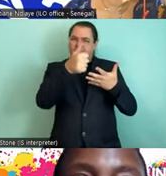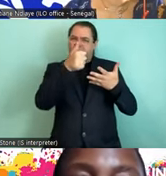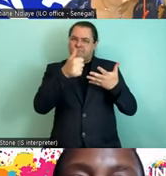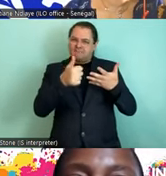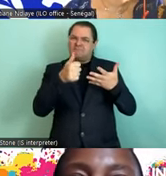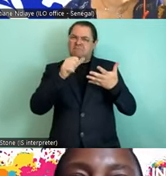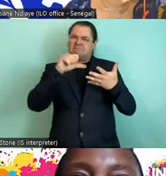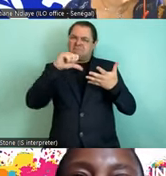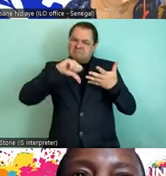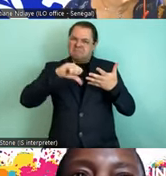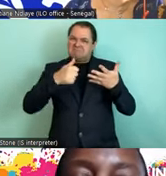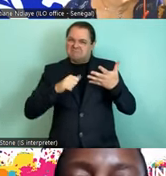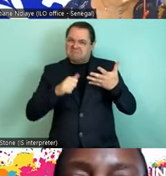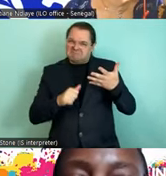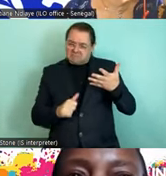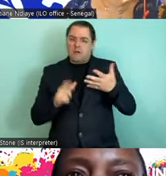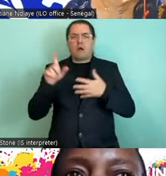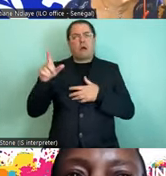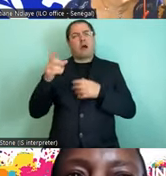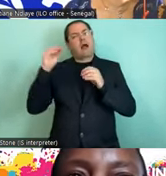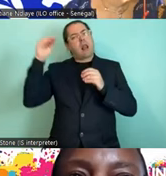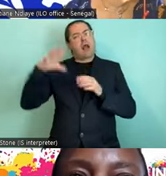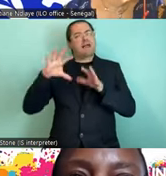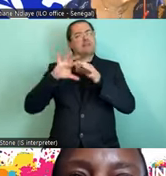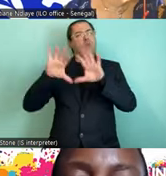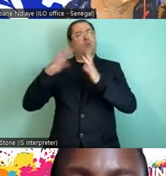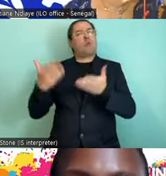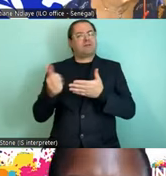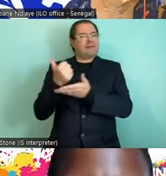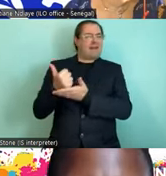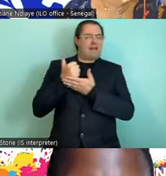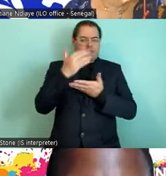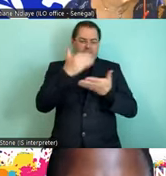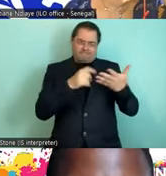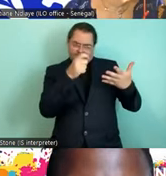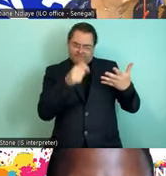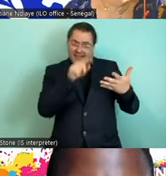that helped us understand where we were in terms of readiness to hire people with disabilities,